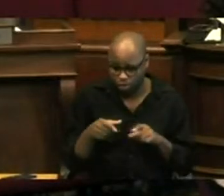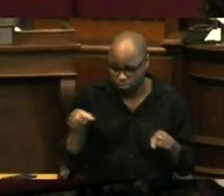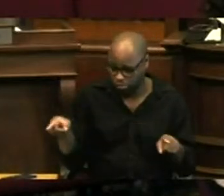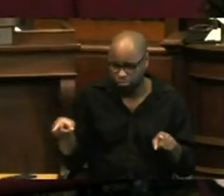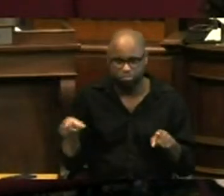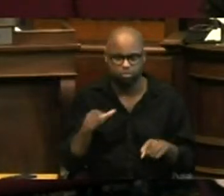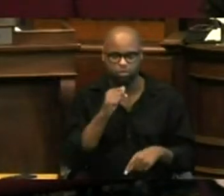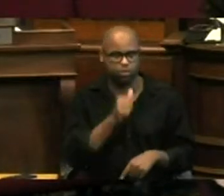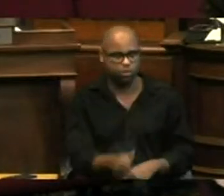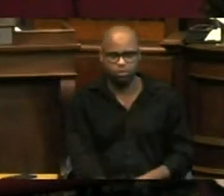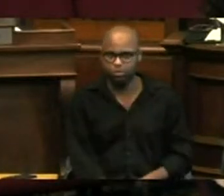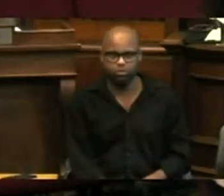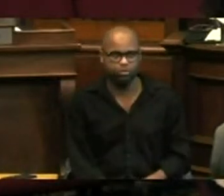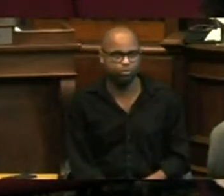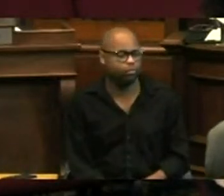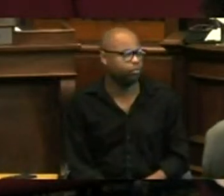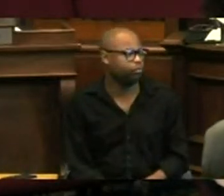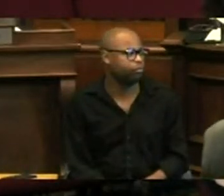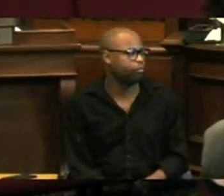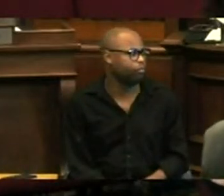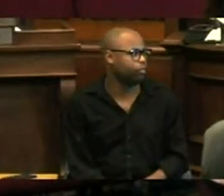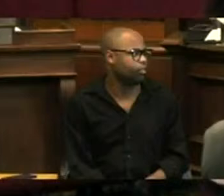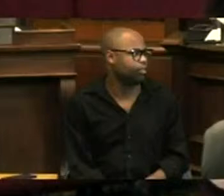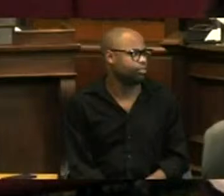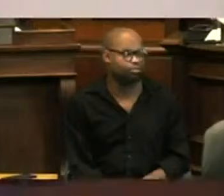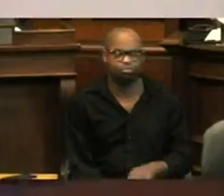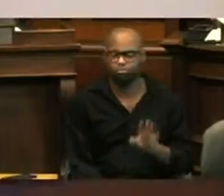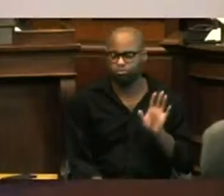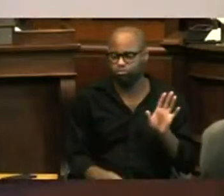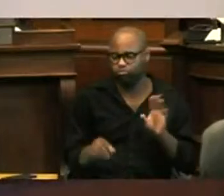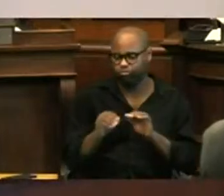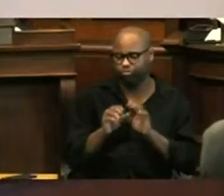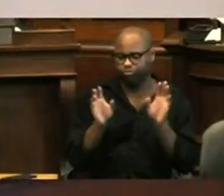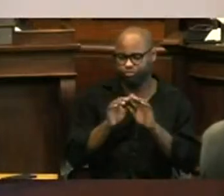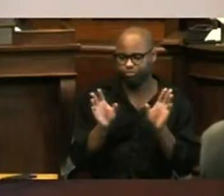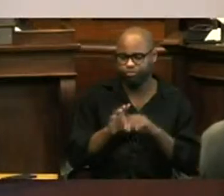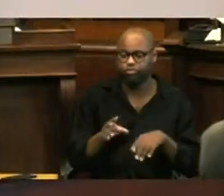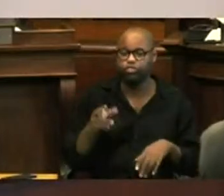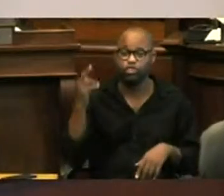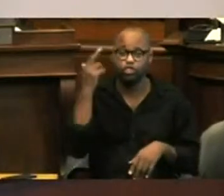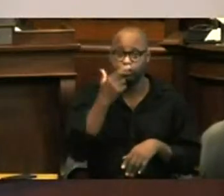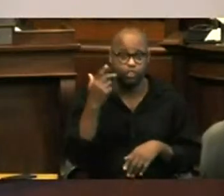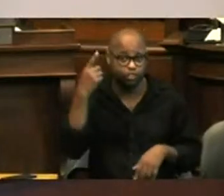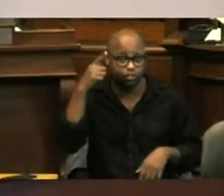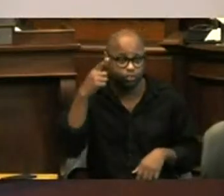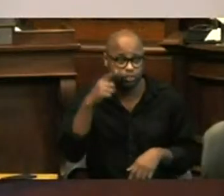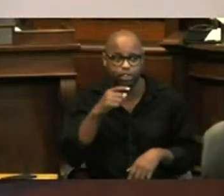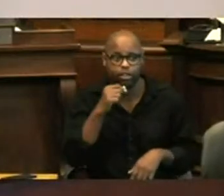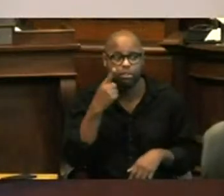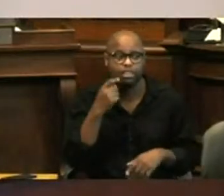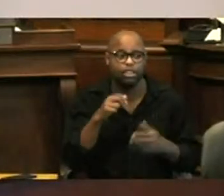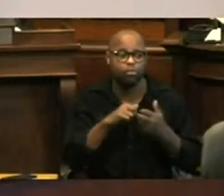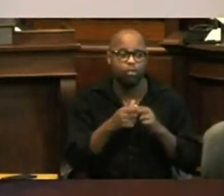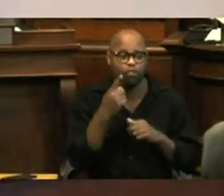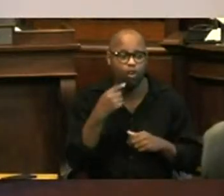I think the overarching question you have is, is do we have a cryptosporidium problem at Cobb and Highland? No we don't. And